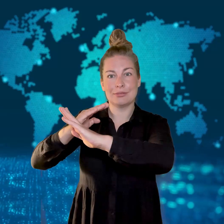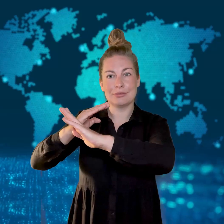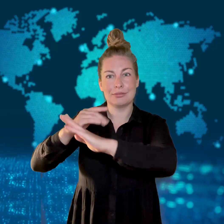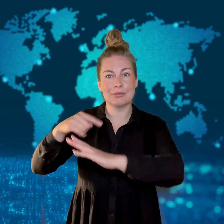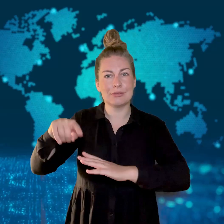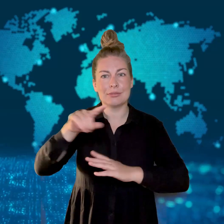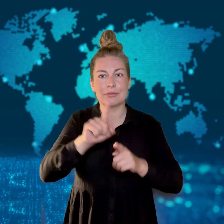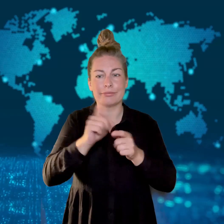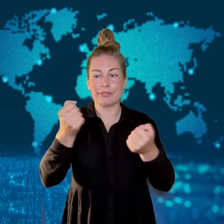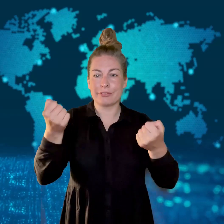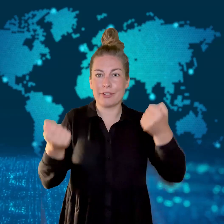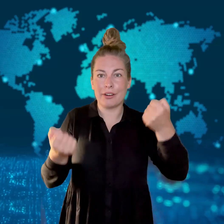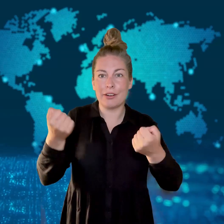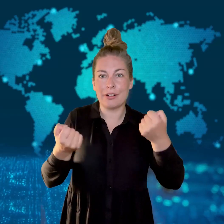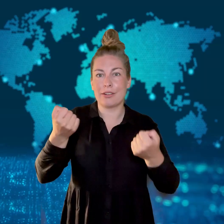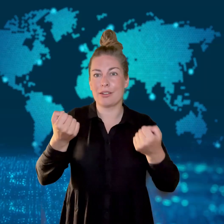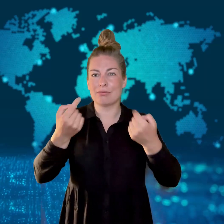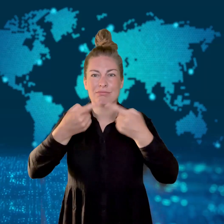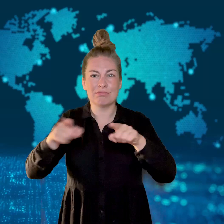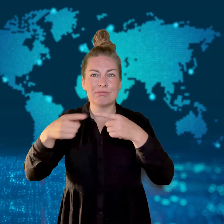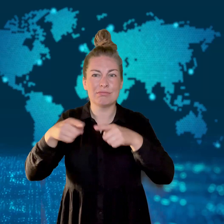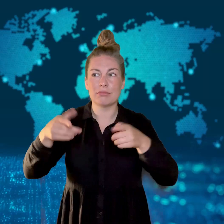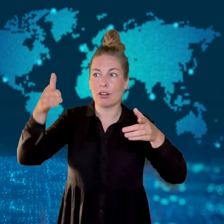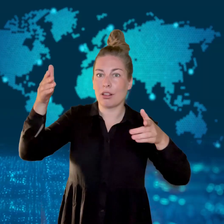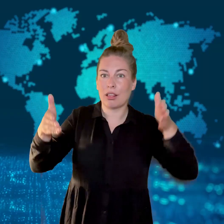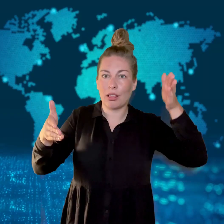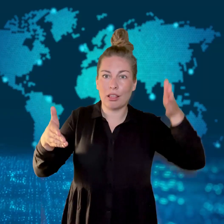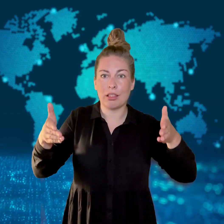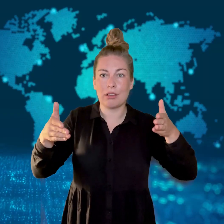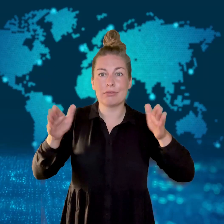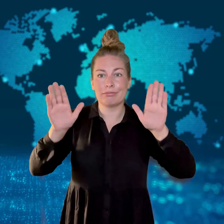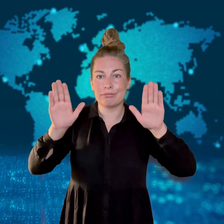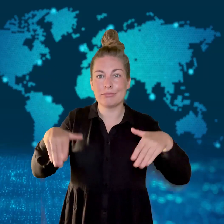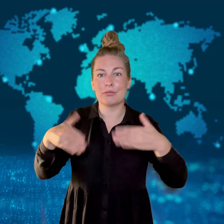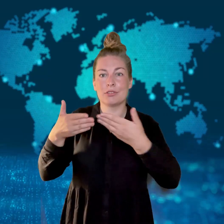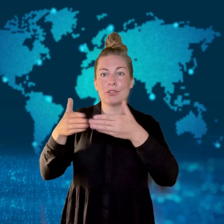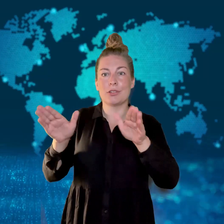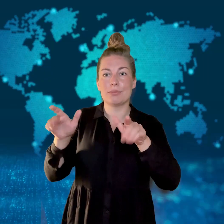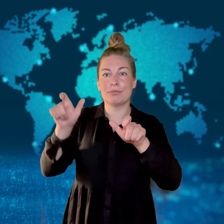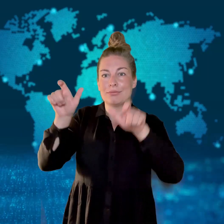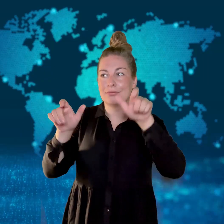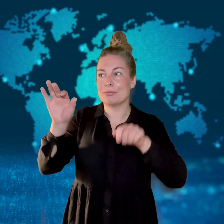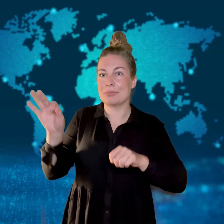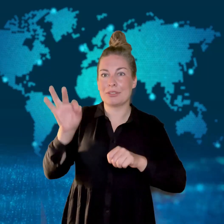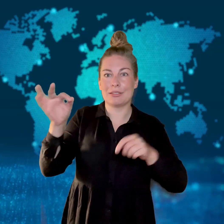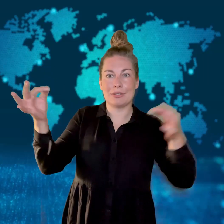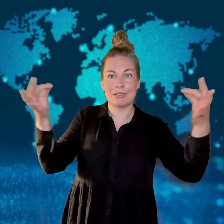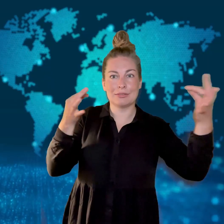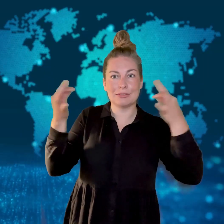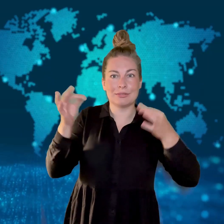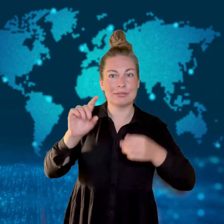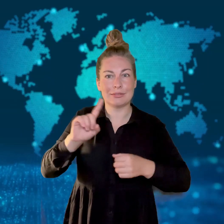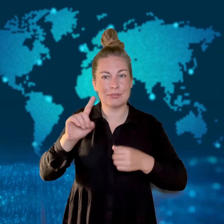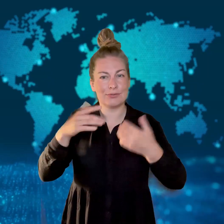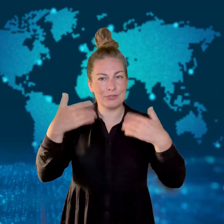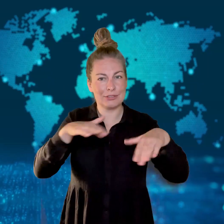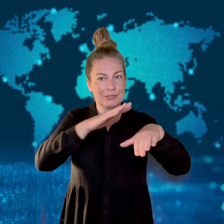residents nearby to stay clear of the area.